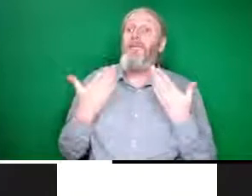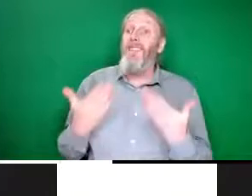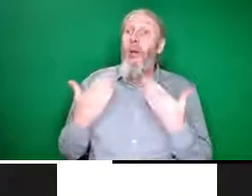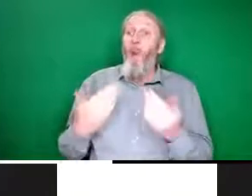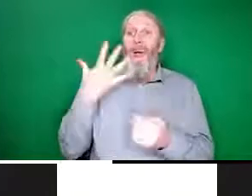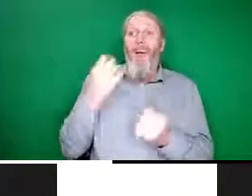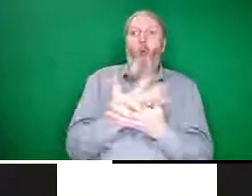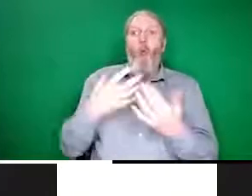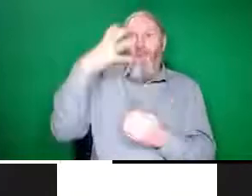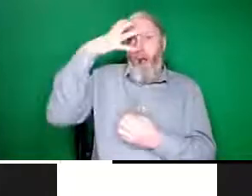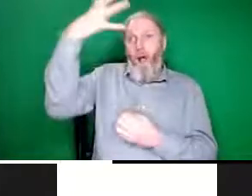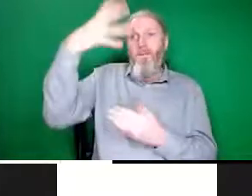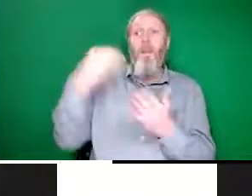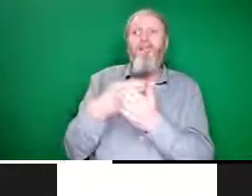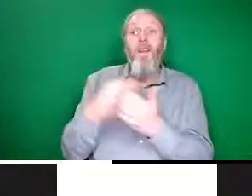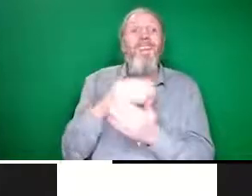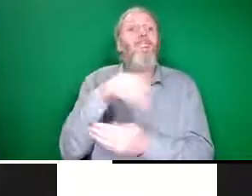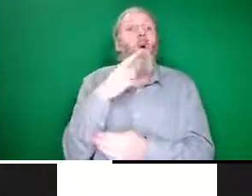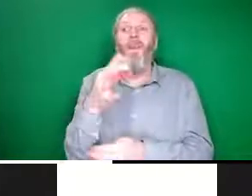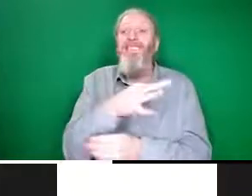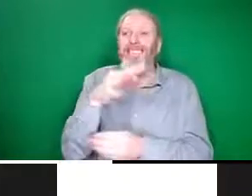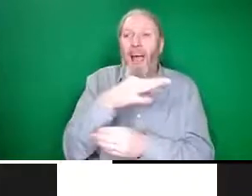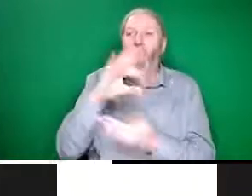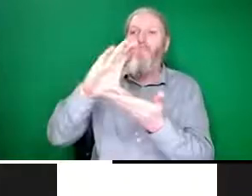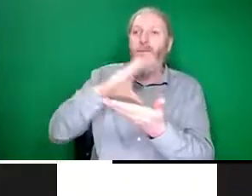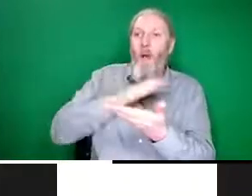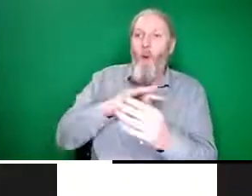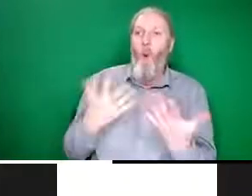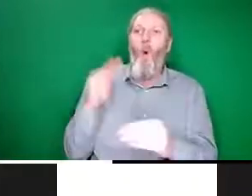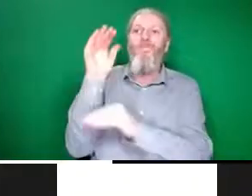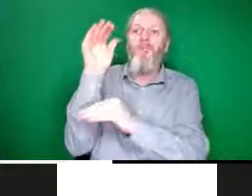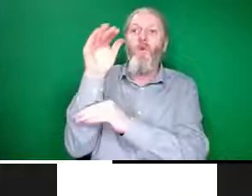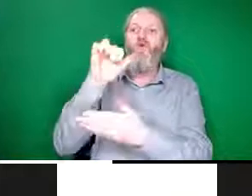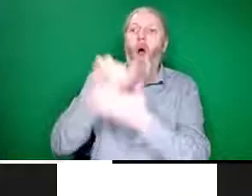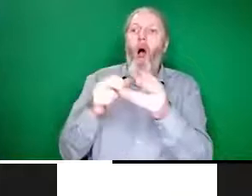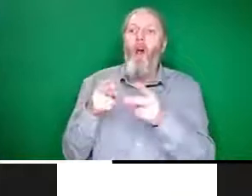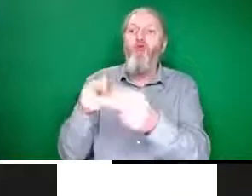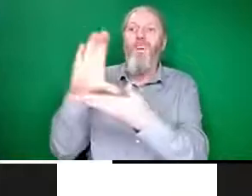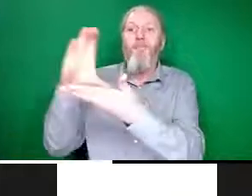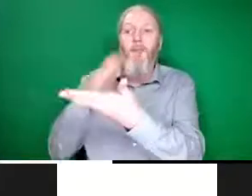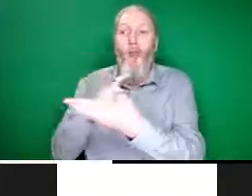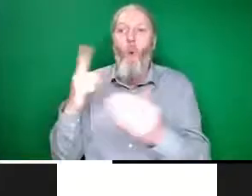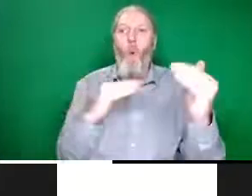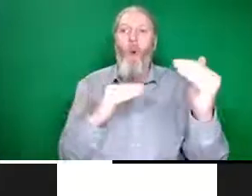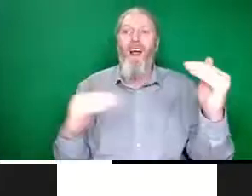Obviously, increase in online retail. But on the more negative side, perhaps the impacts of extended periods